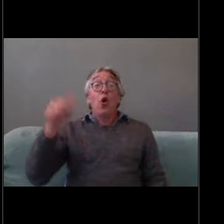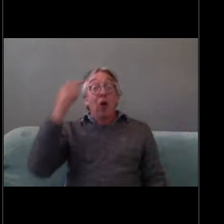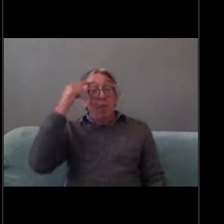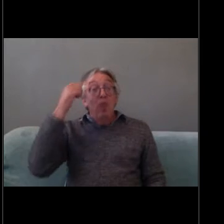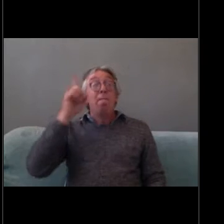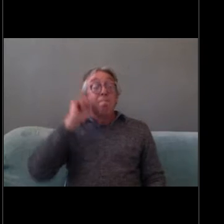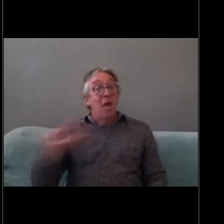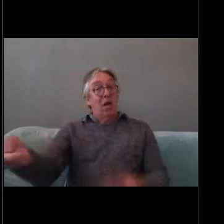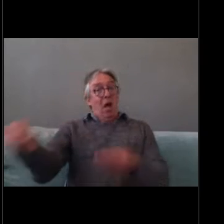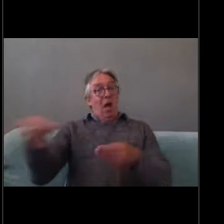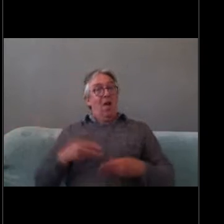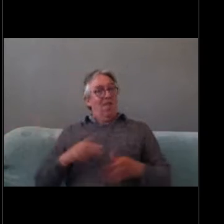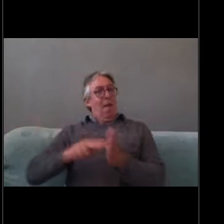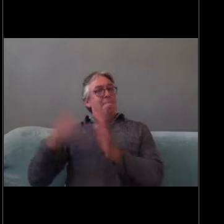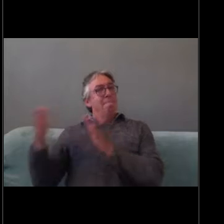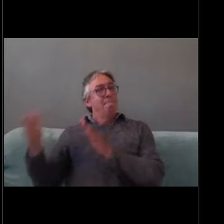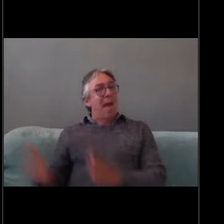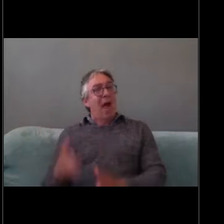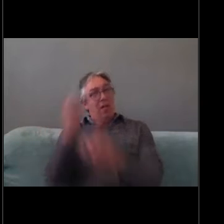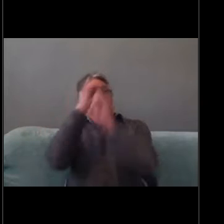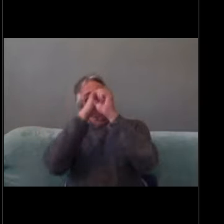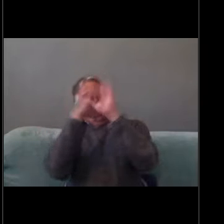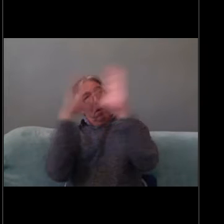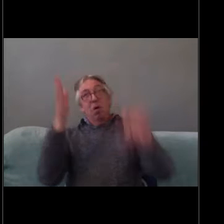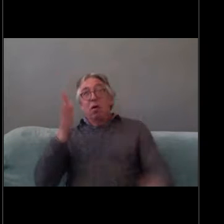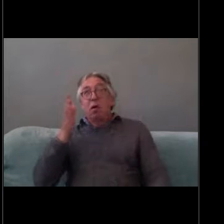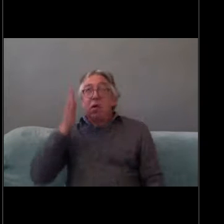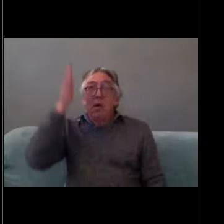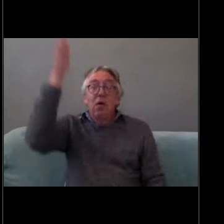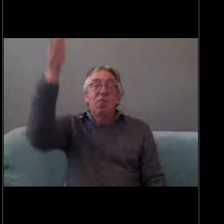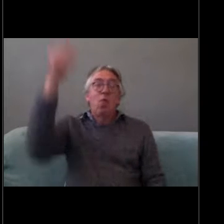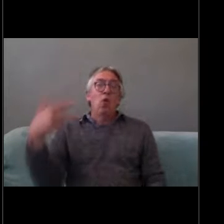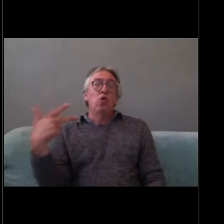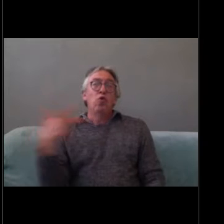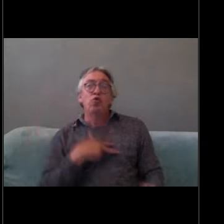in social care, in healthcare, in education,